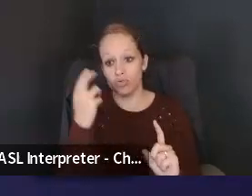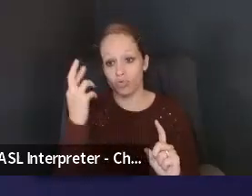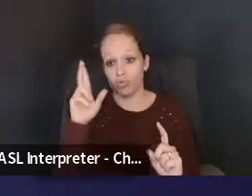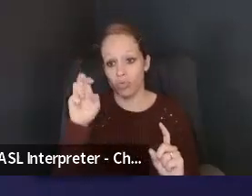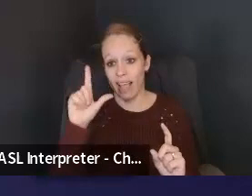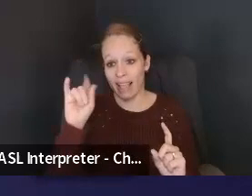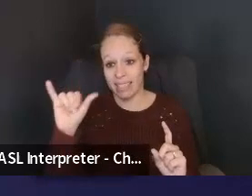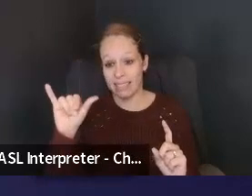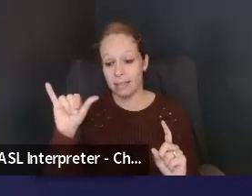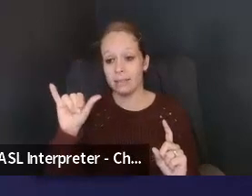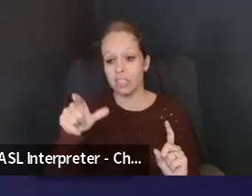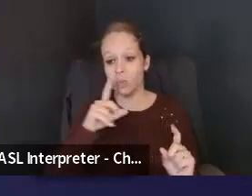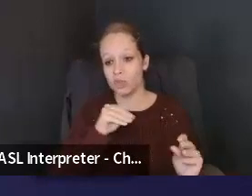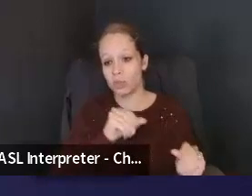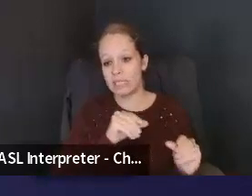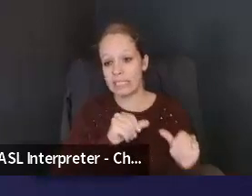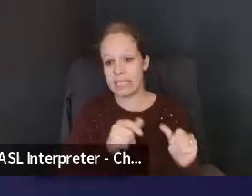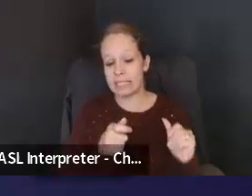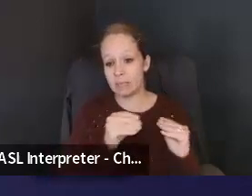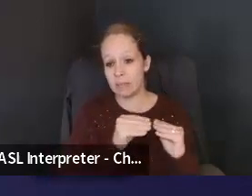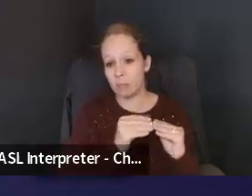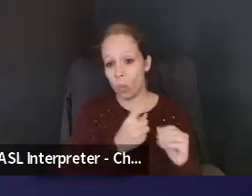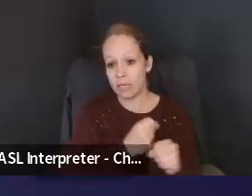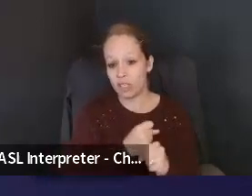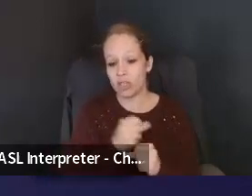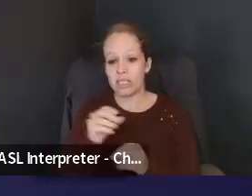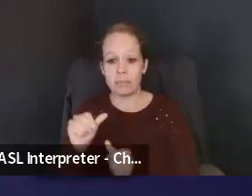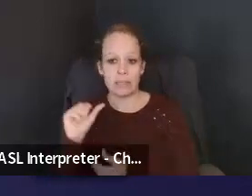that you spend a little bit more in one year and a little bit less. It's always nice to